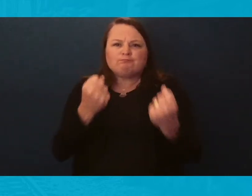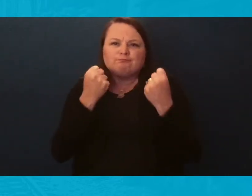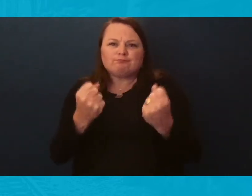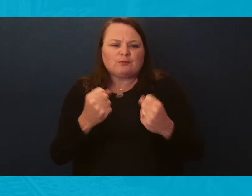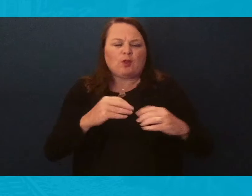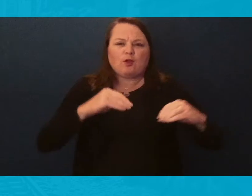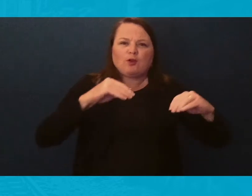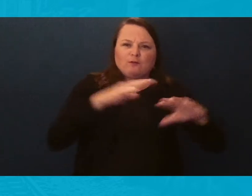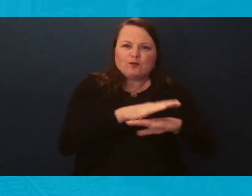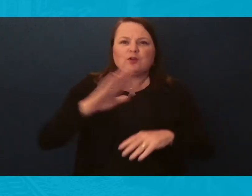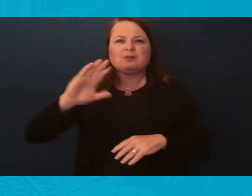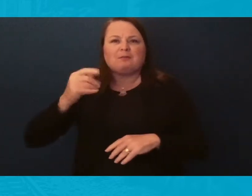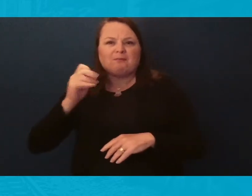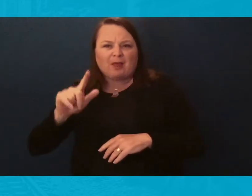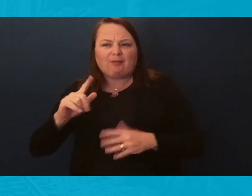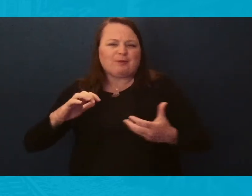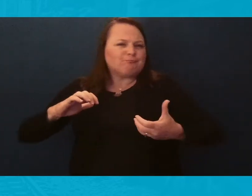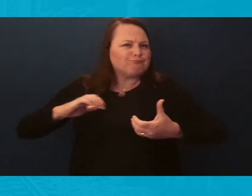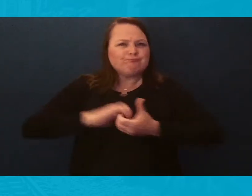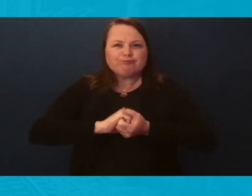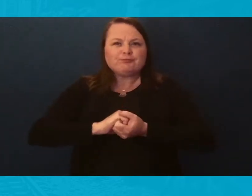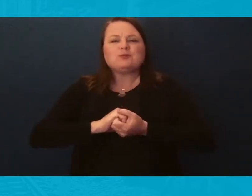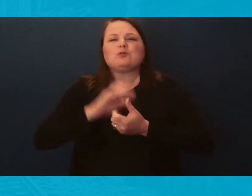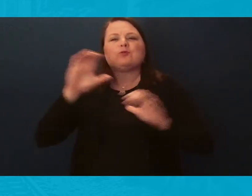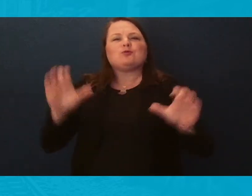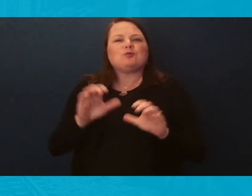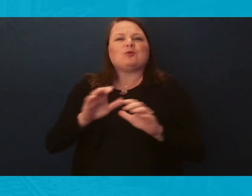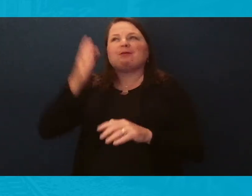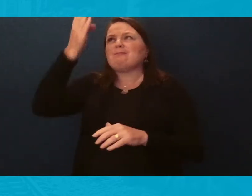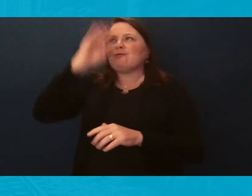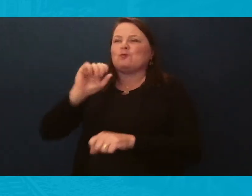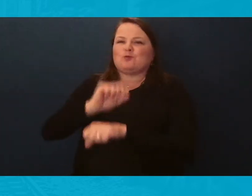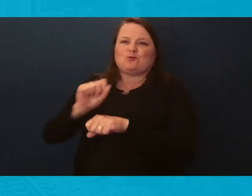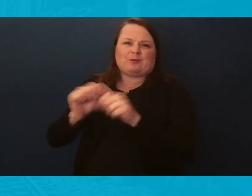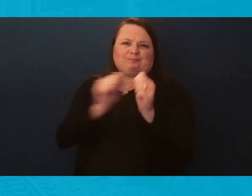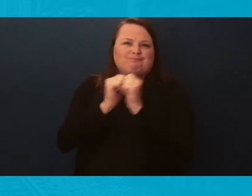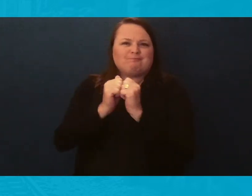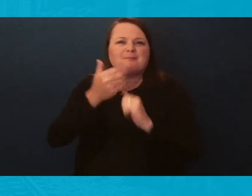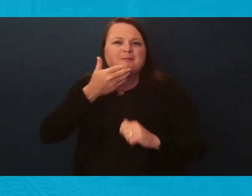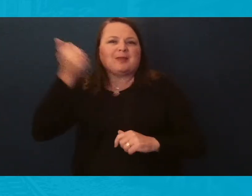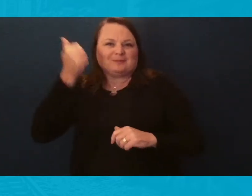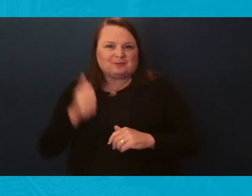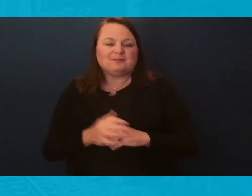and Converge partnership in order for both to best do the kingdom work they are called to do.